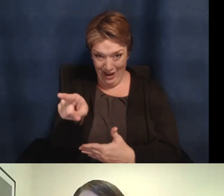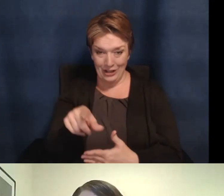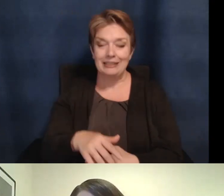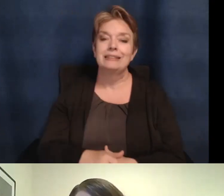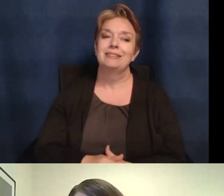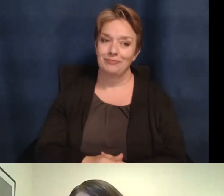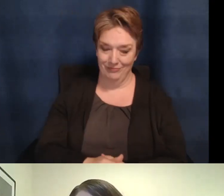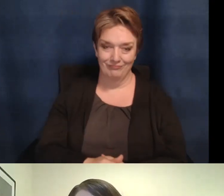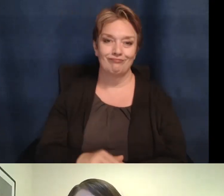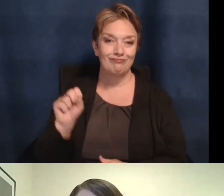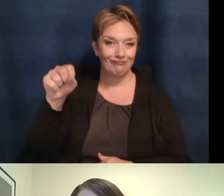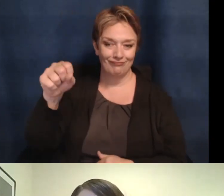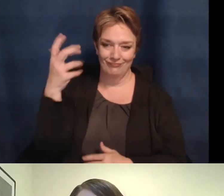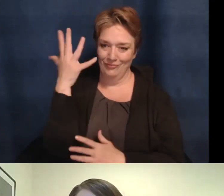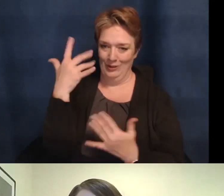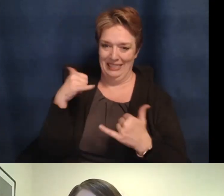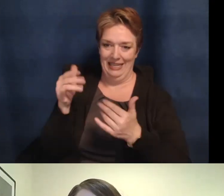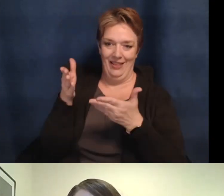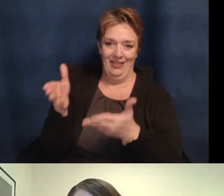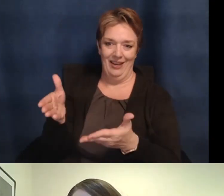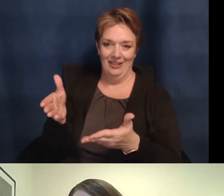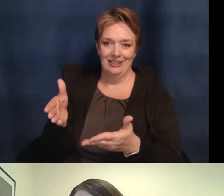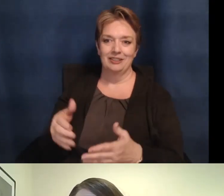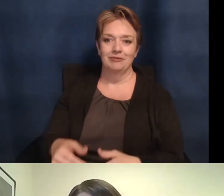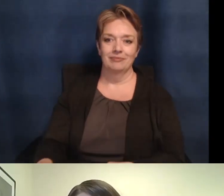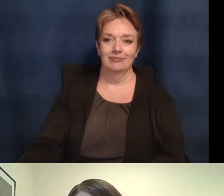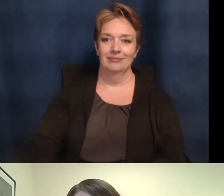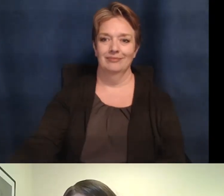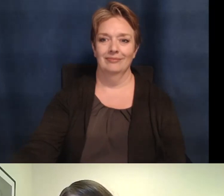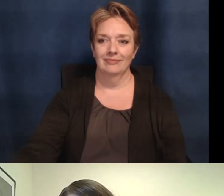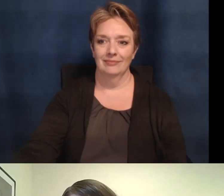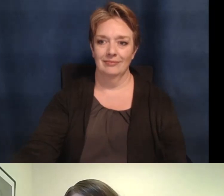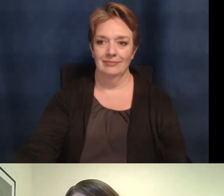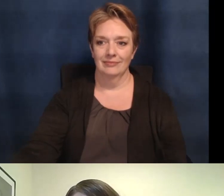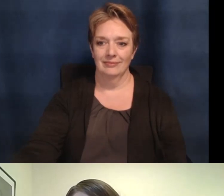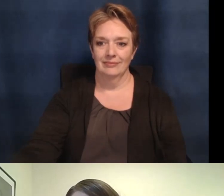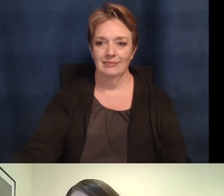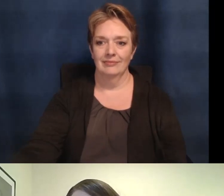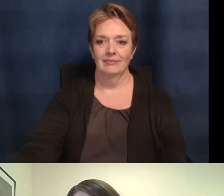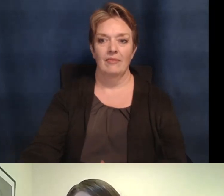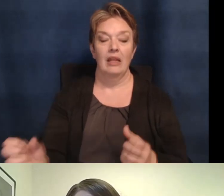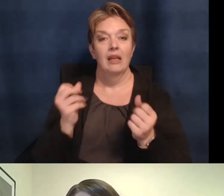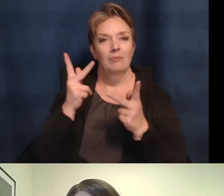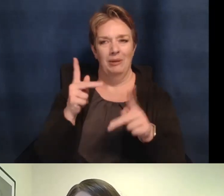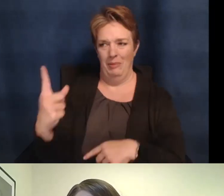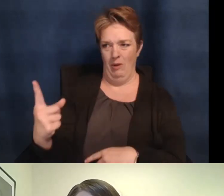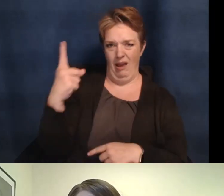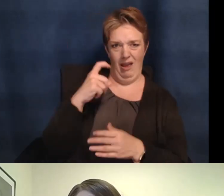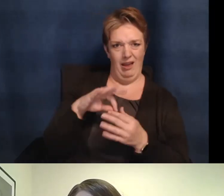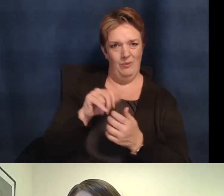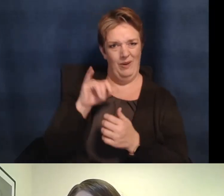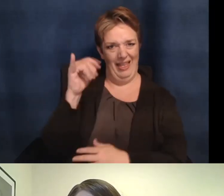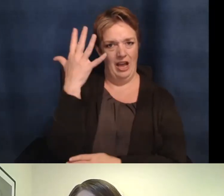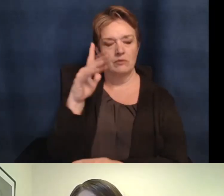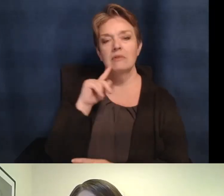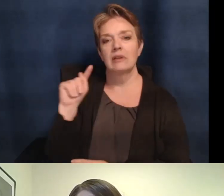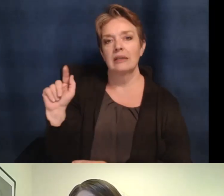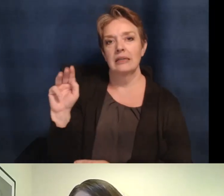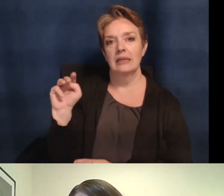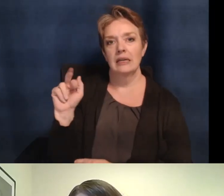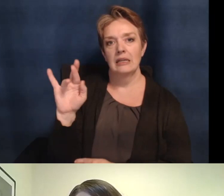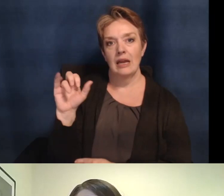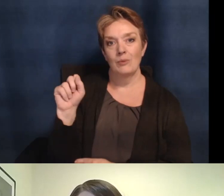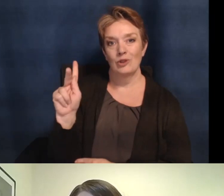So that tree is still there, and we get a lot of questions about it because it is a tamarisk tree, which has been identified as an invasive species here.